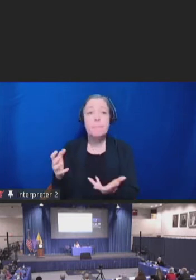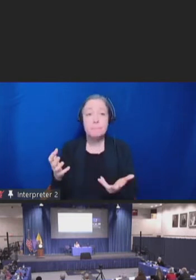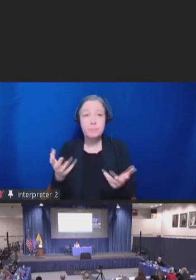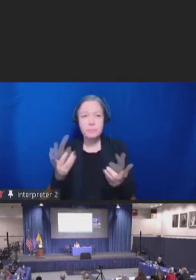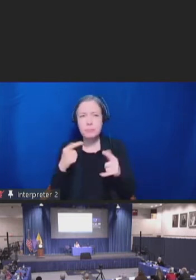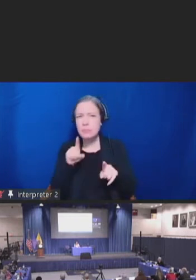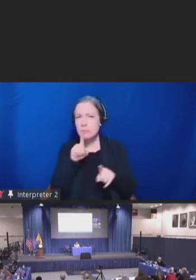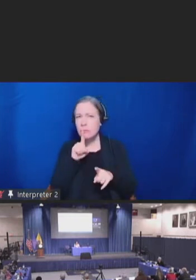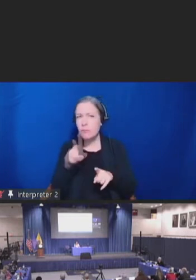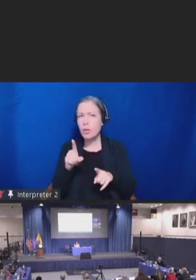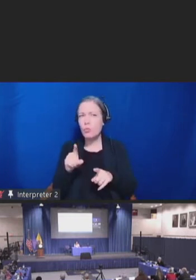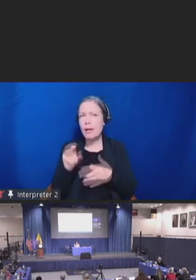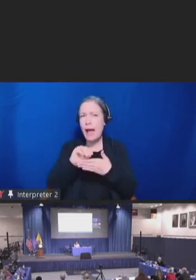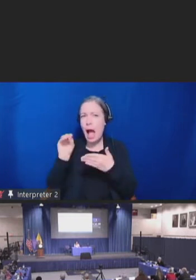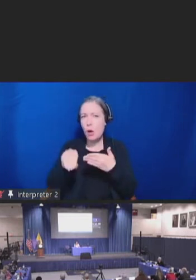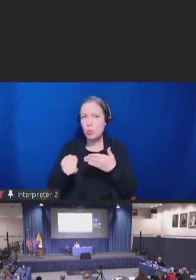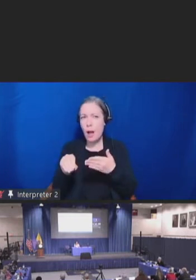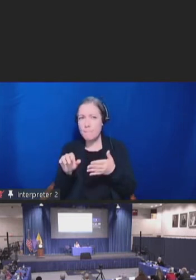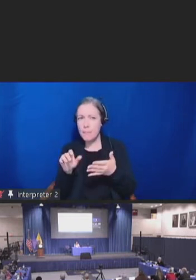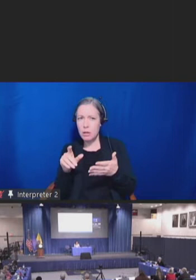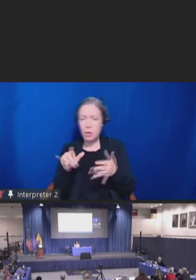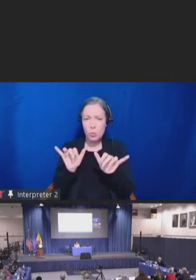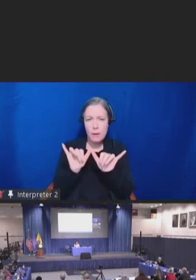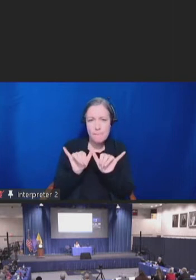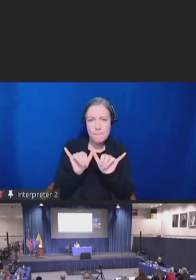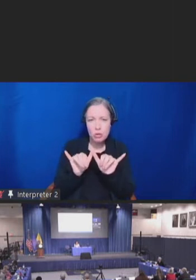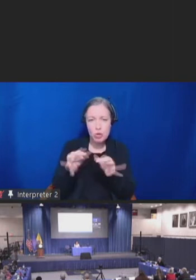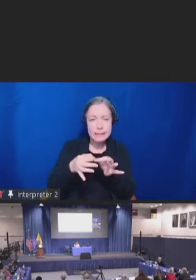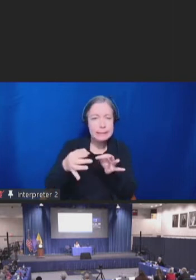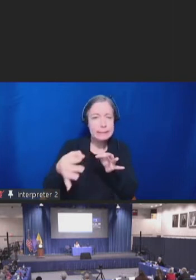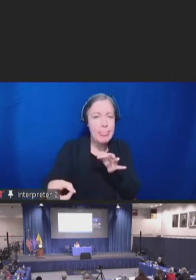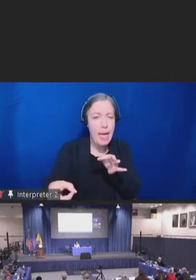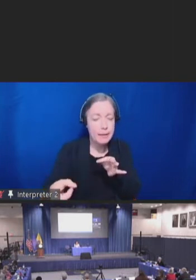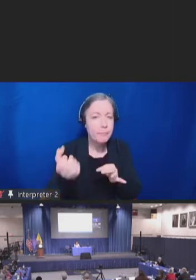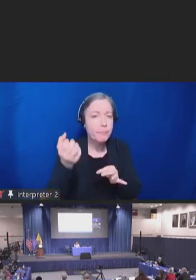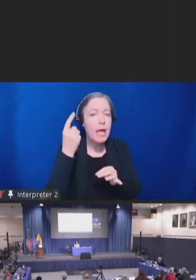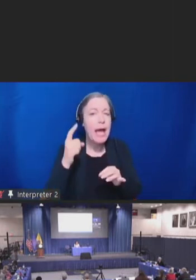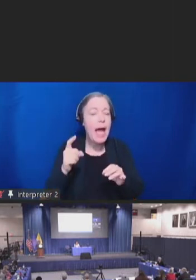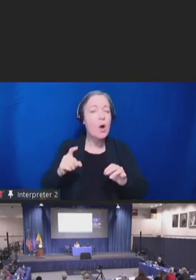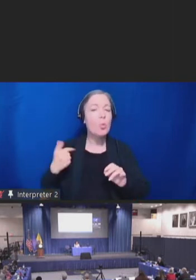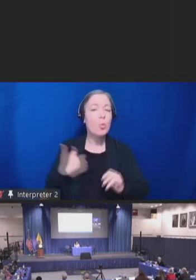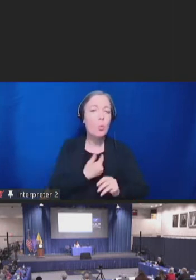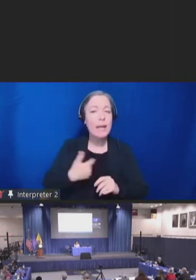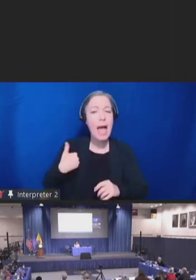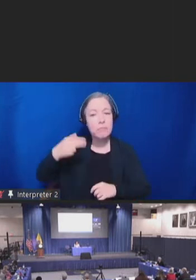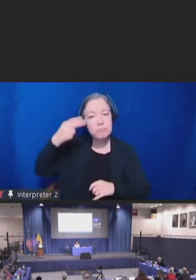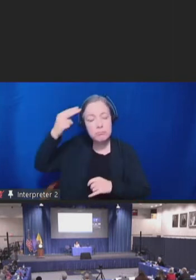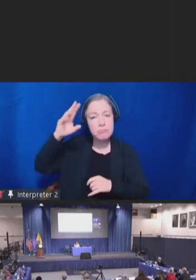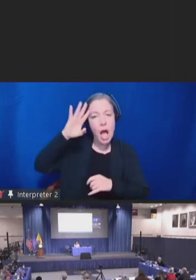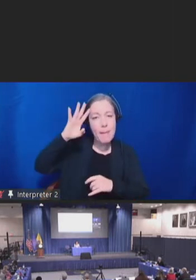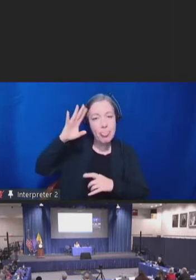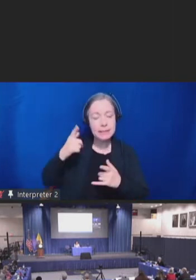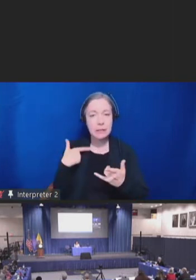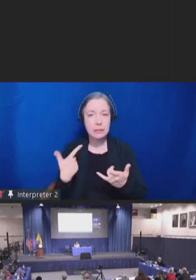So, essentially, it's testing the hypothesis that kids who are vaccinated later maybe have less risk of type 1 diabetes.